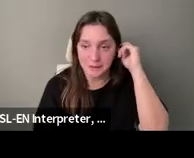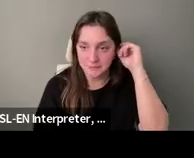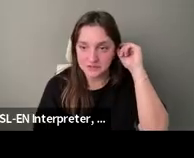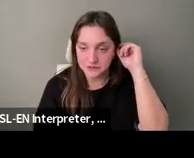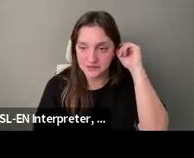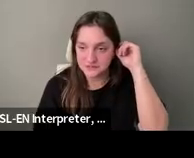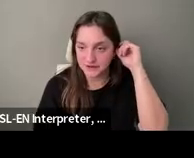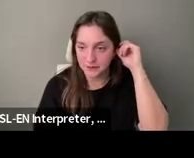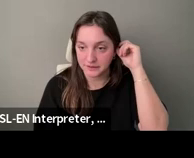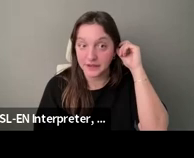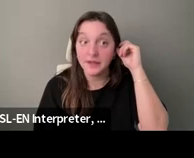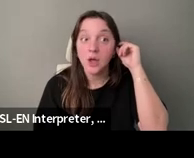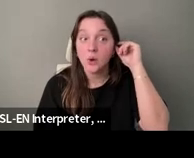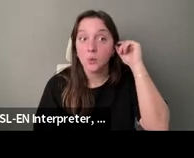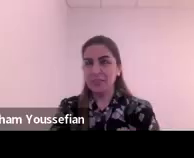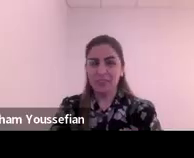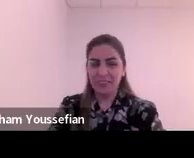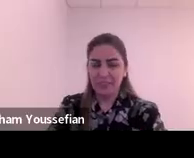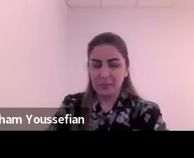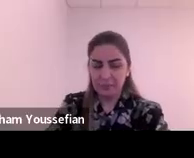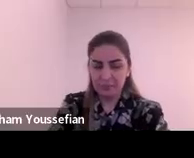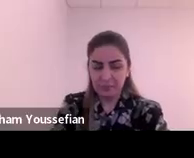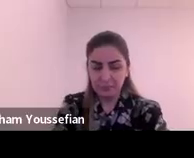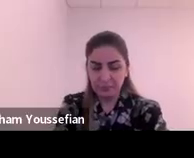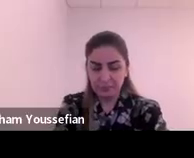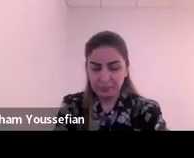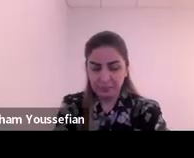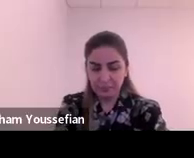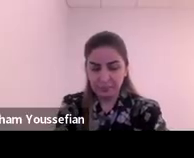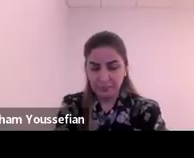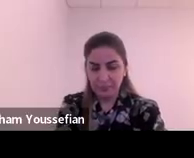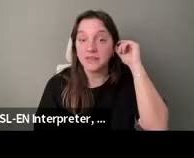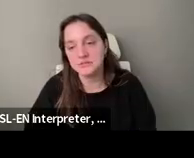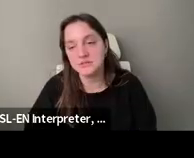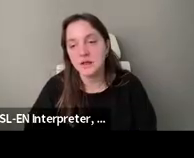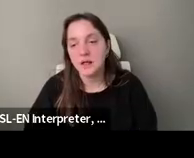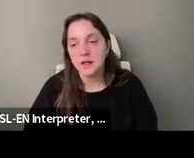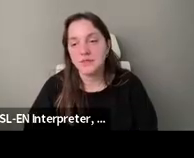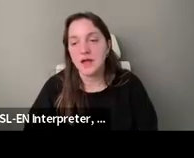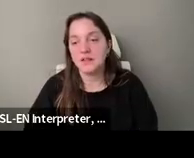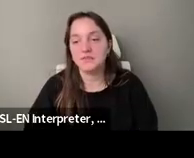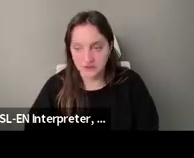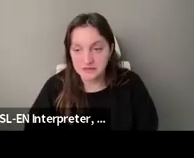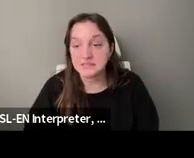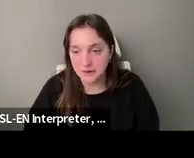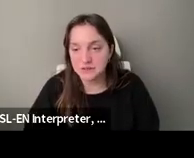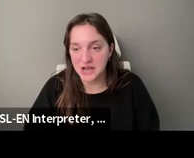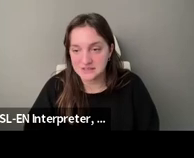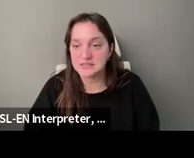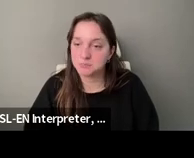wrap up these two slides really quickly. Sure. Case management, it's very important that there is language